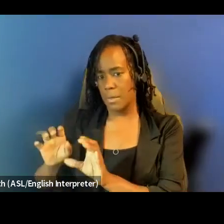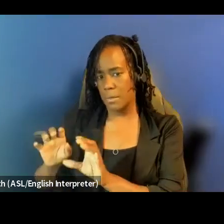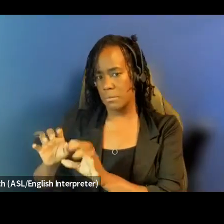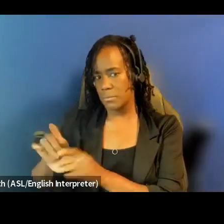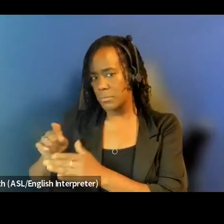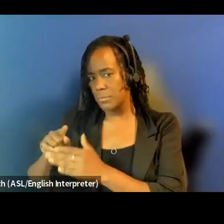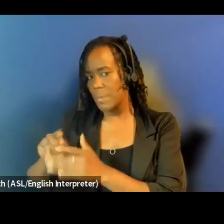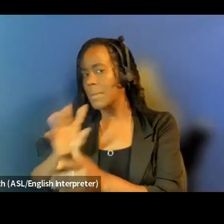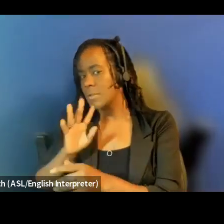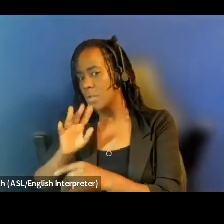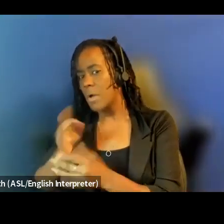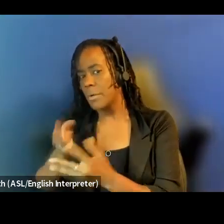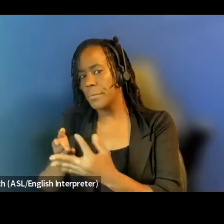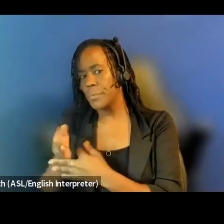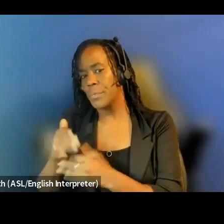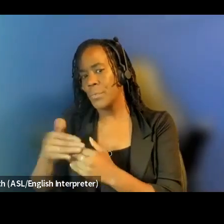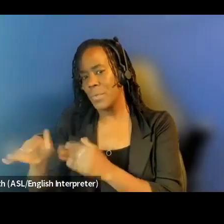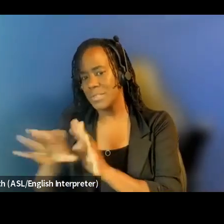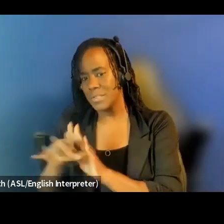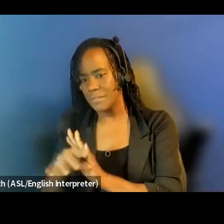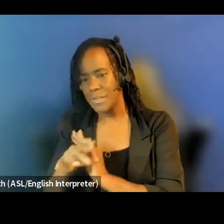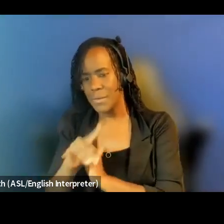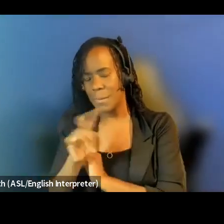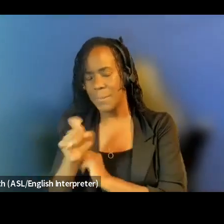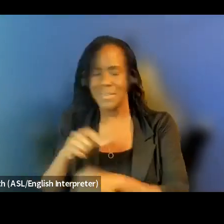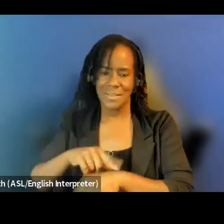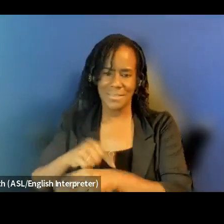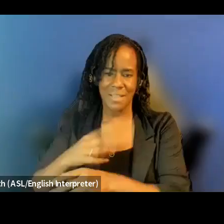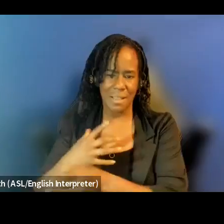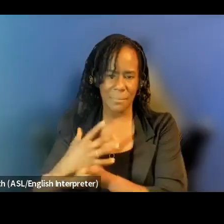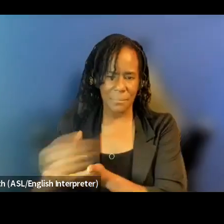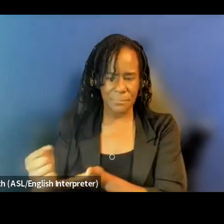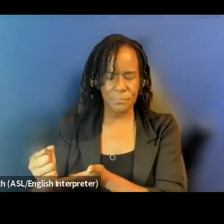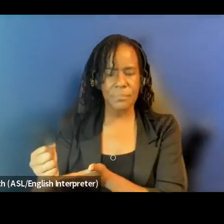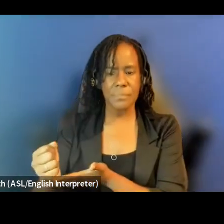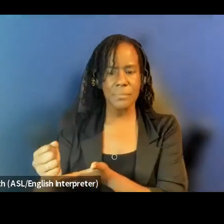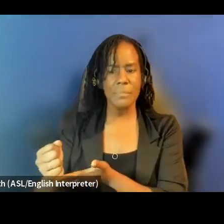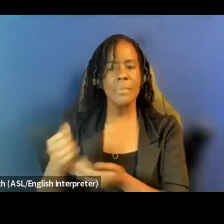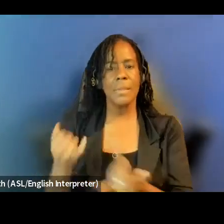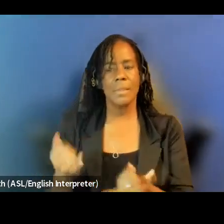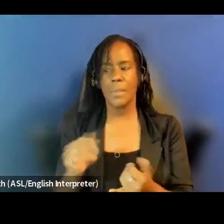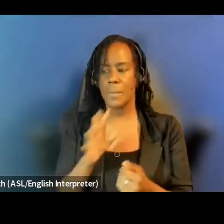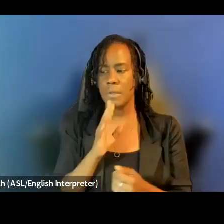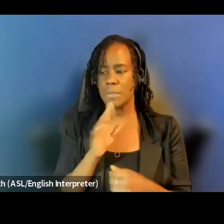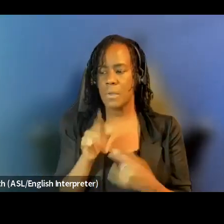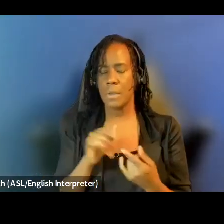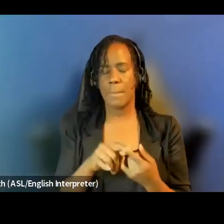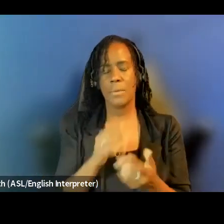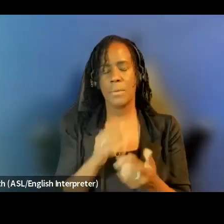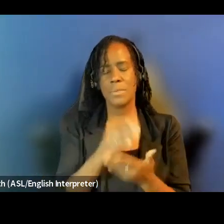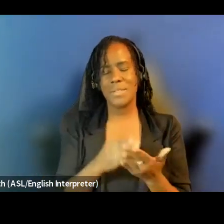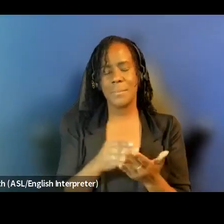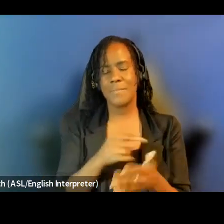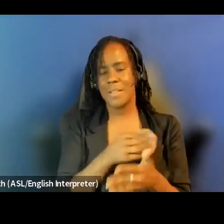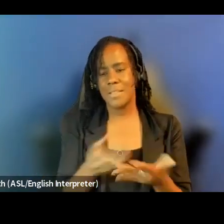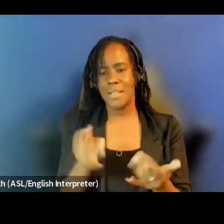Which is impossible, right? The fact is it means one of us